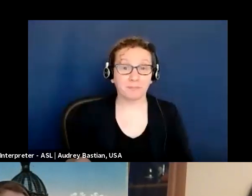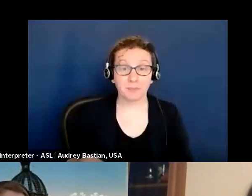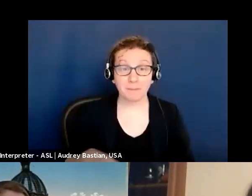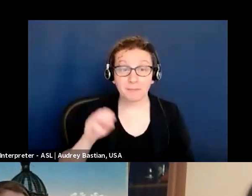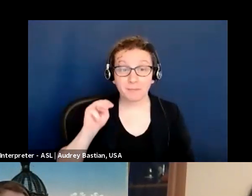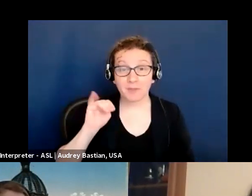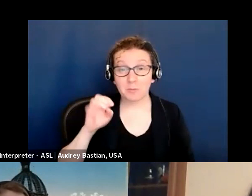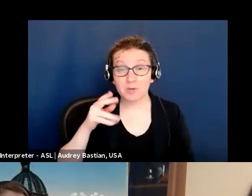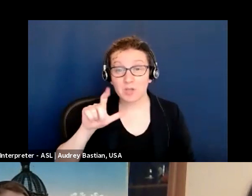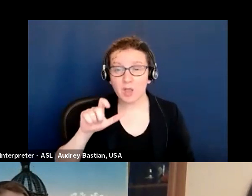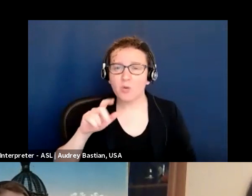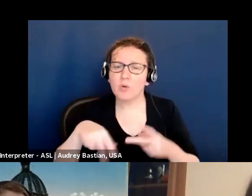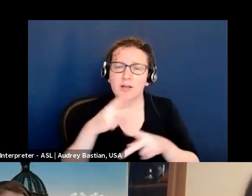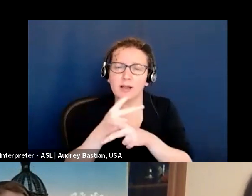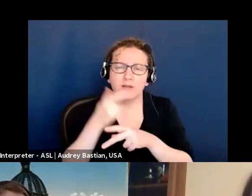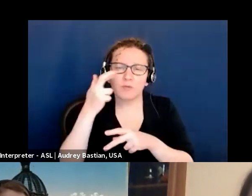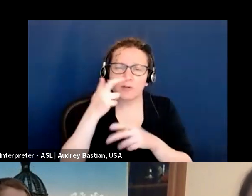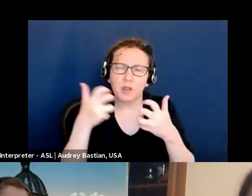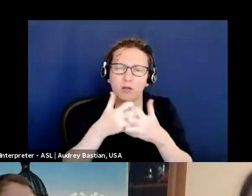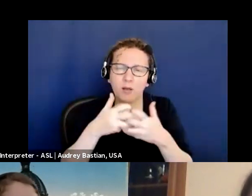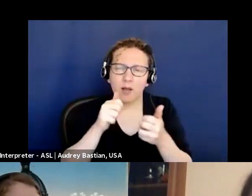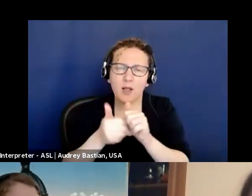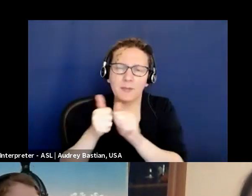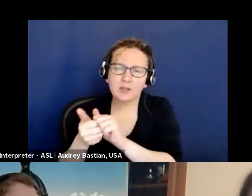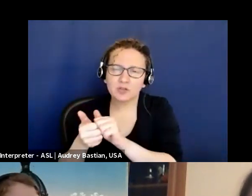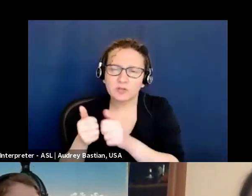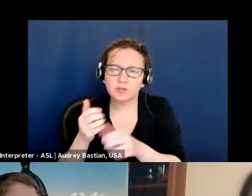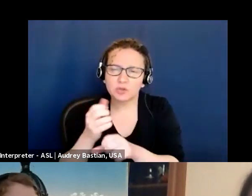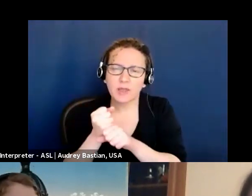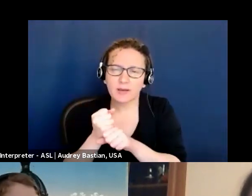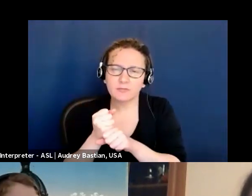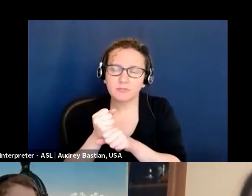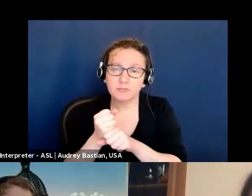what copies of reasonable accommodations did you get, if any on the program?